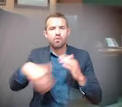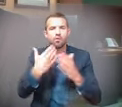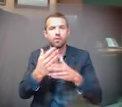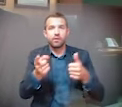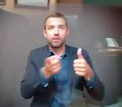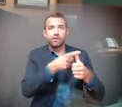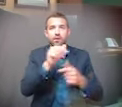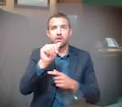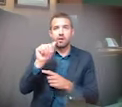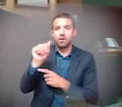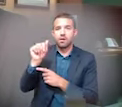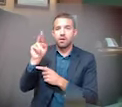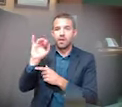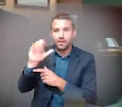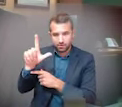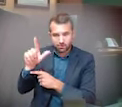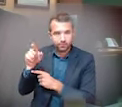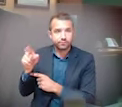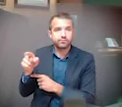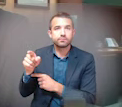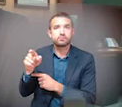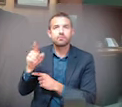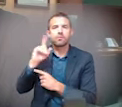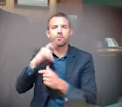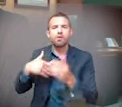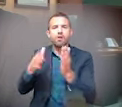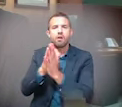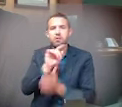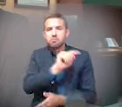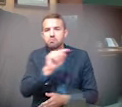but I'd like to ask all of you to... We've just passed 30 years,